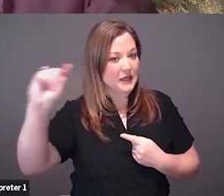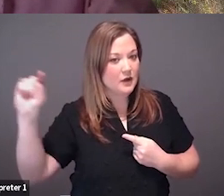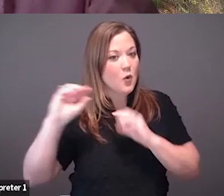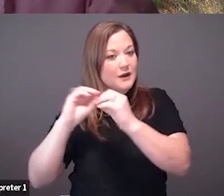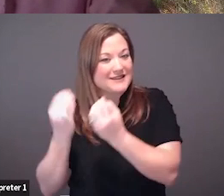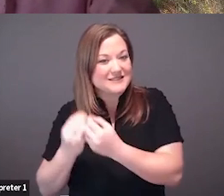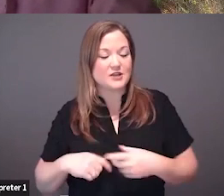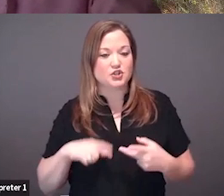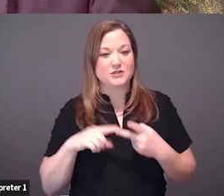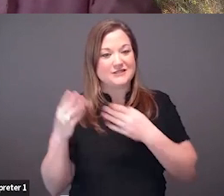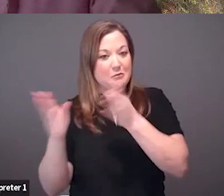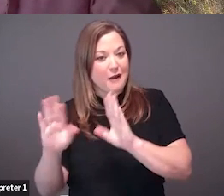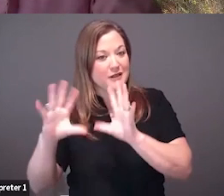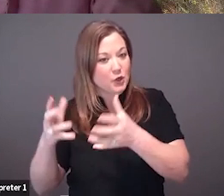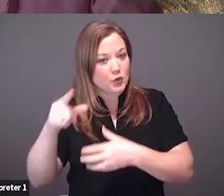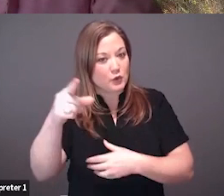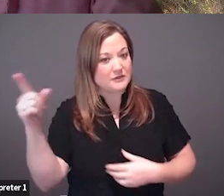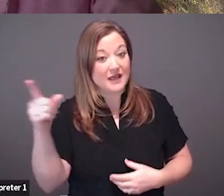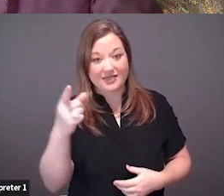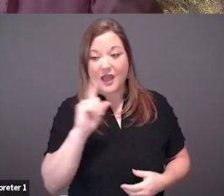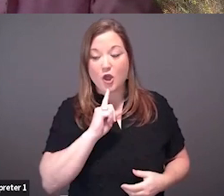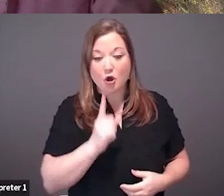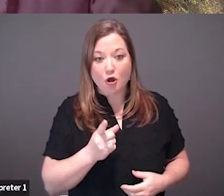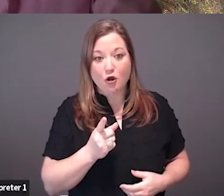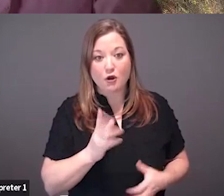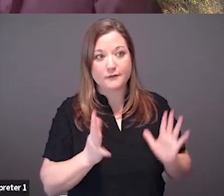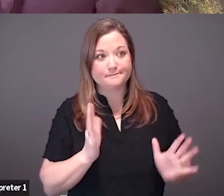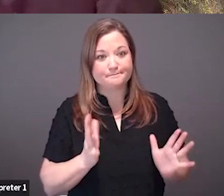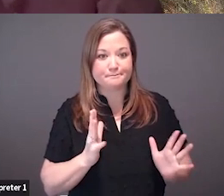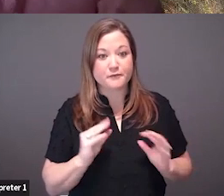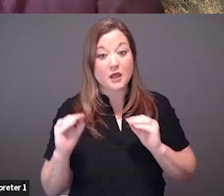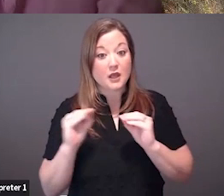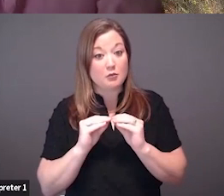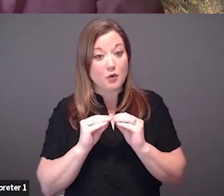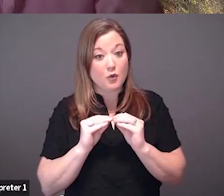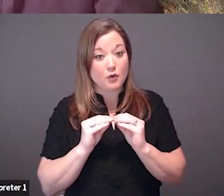that are more tightly regulated